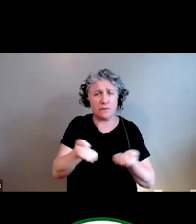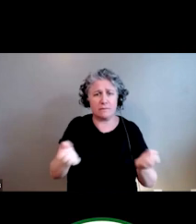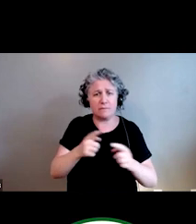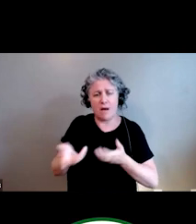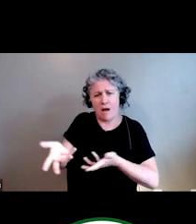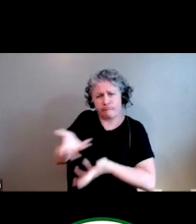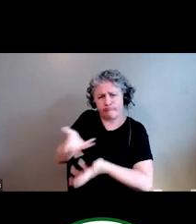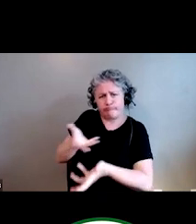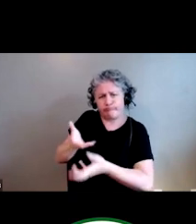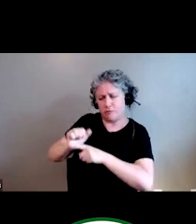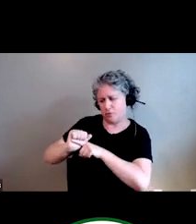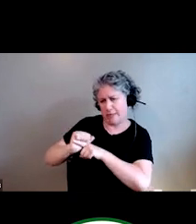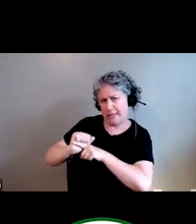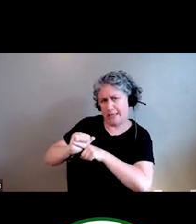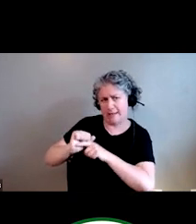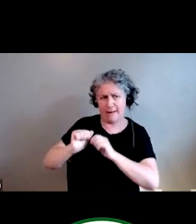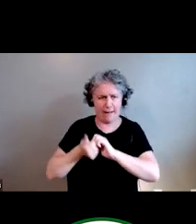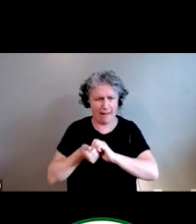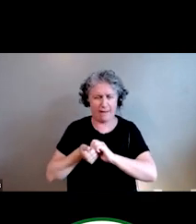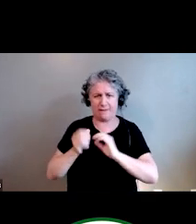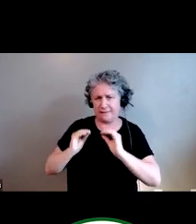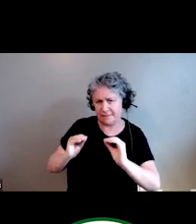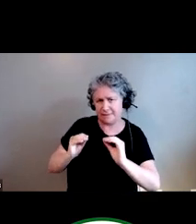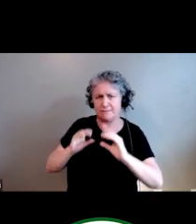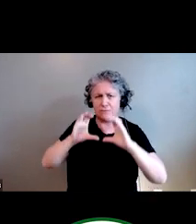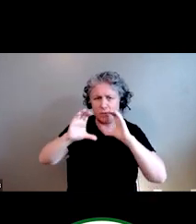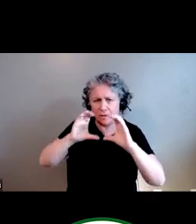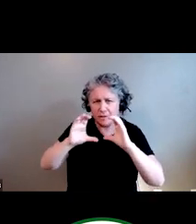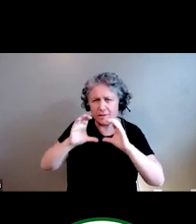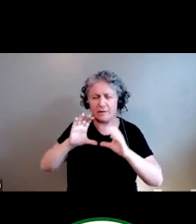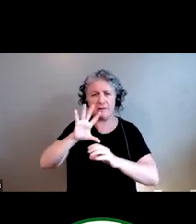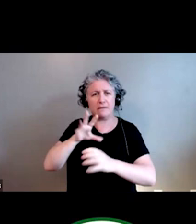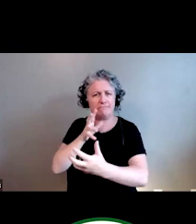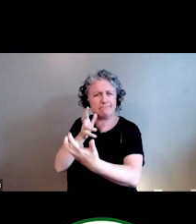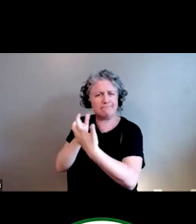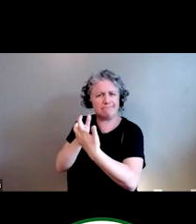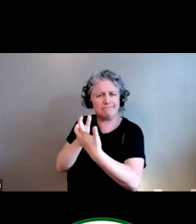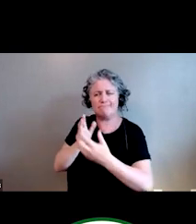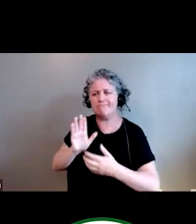To be able to cater to the unique learning styles of individuals living with neuro divergence.